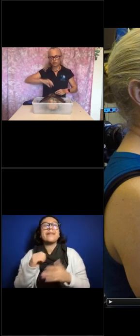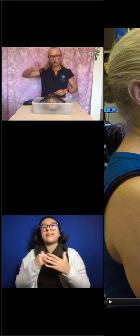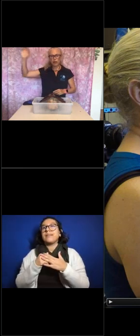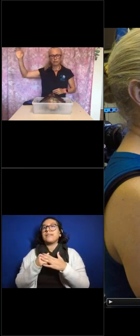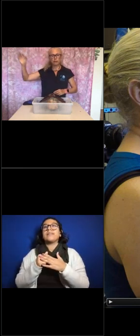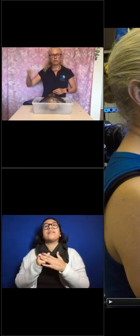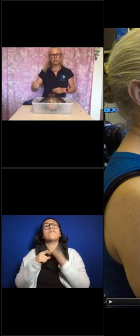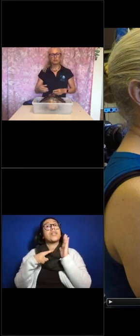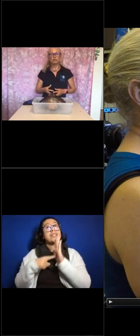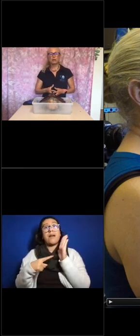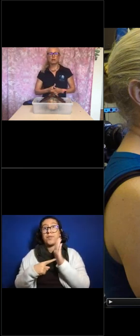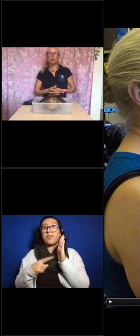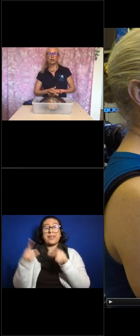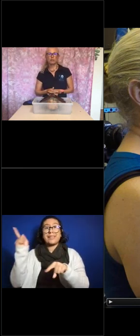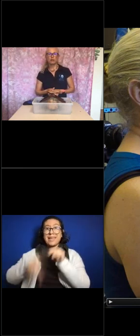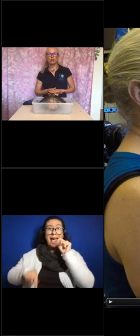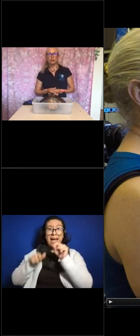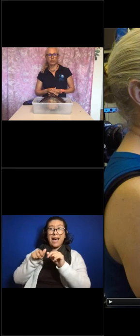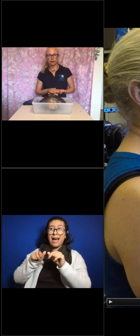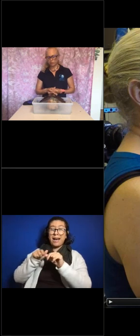to high mountains quick enough.